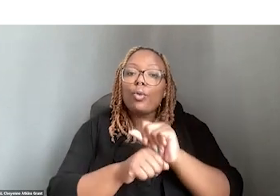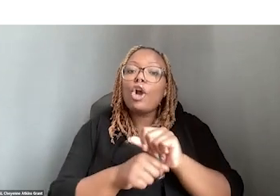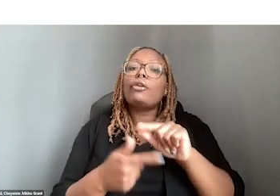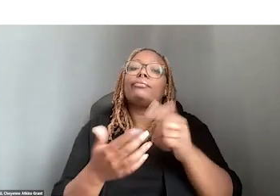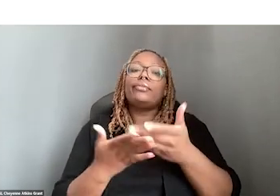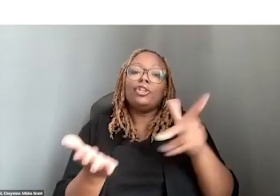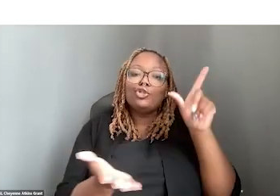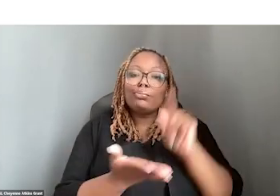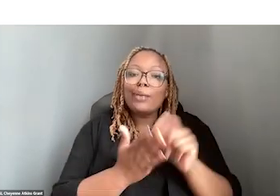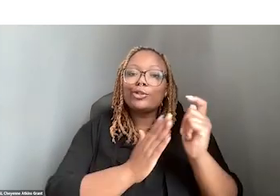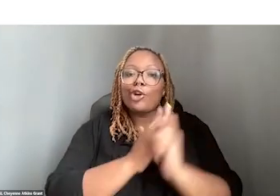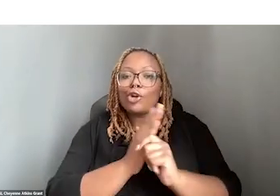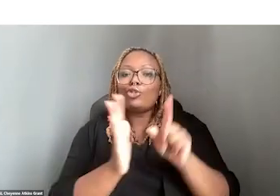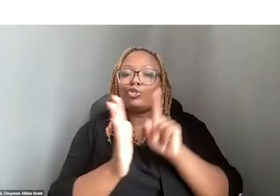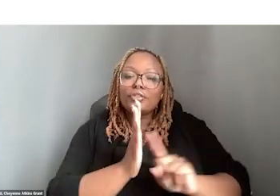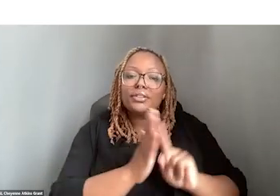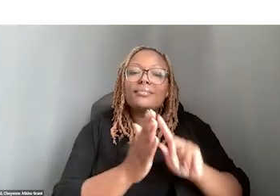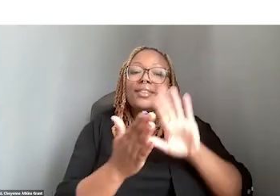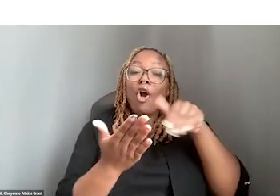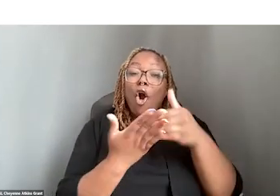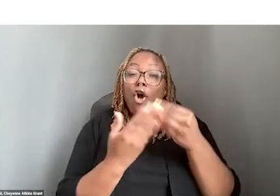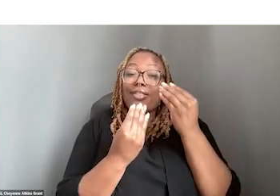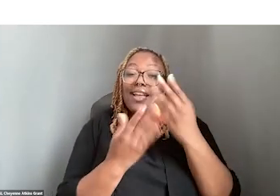All that profile information that you've set up in ORCID,